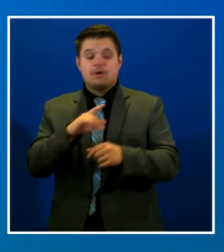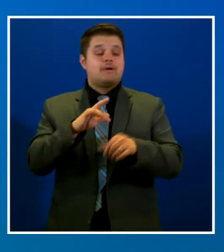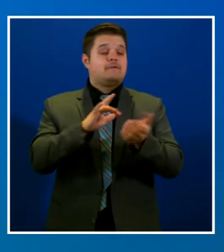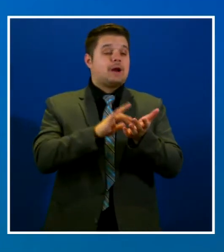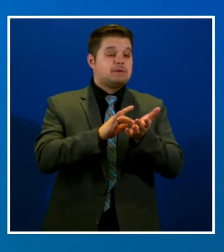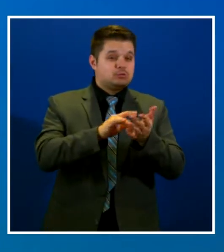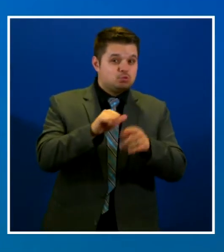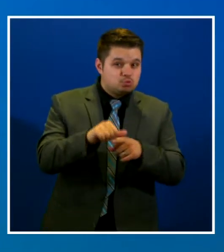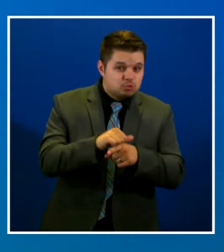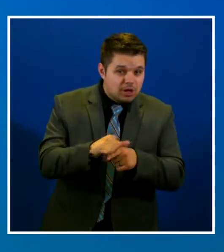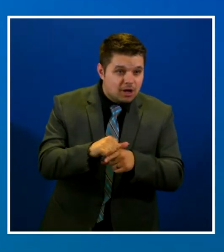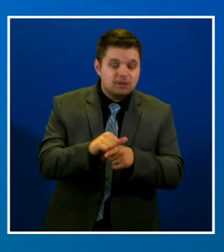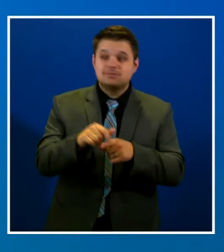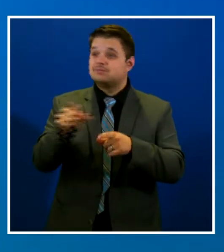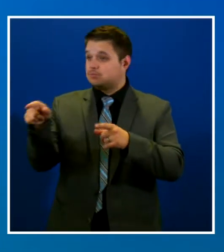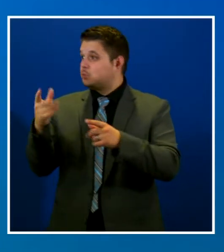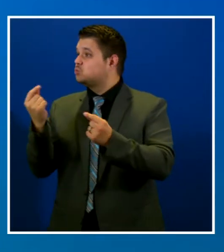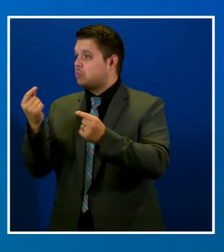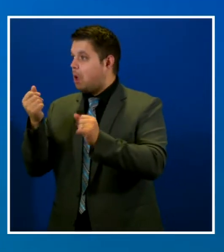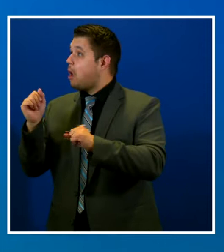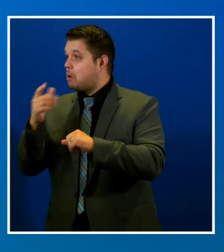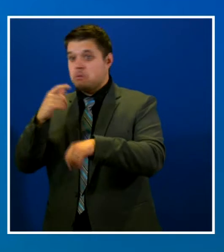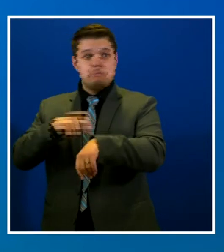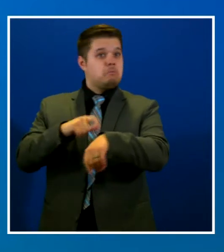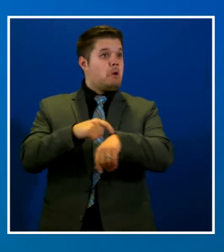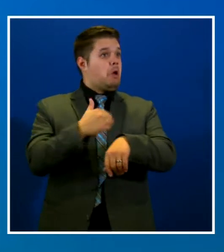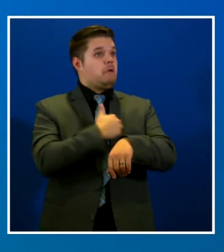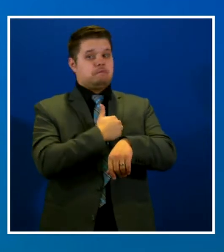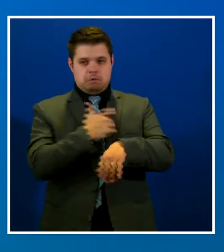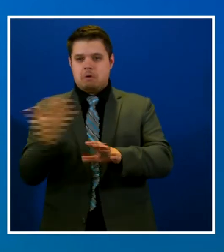during the recovery period after their vaccination.